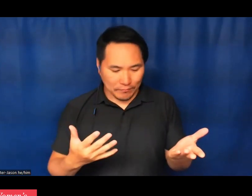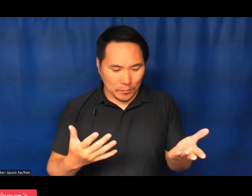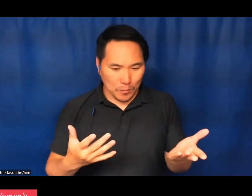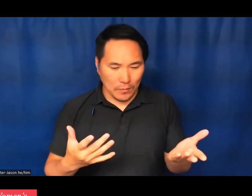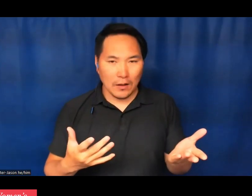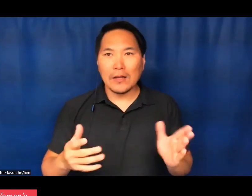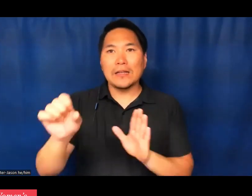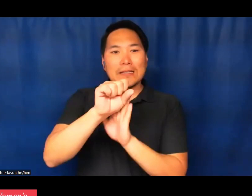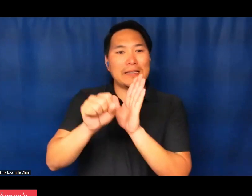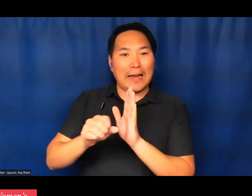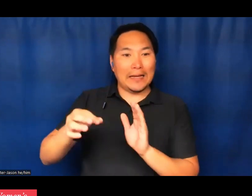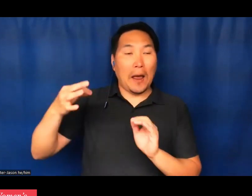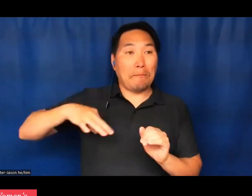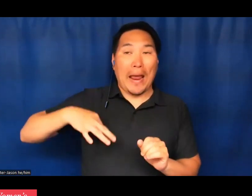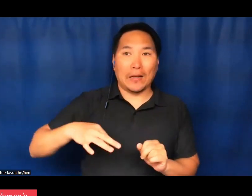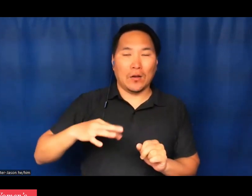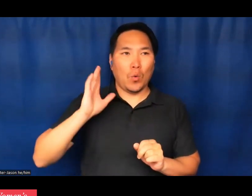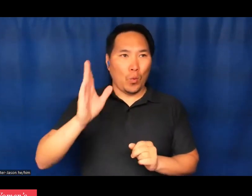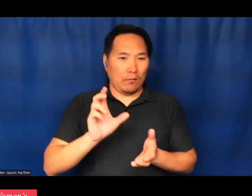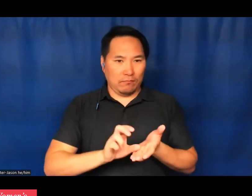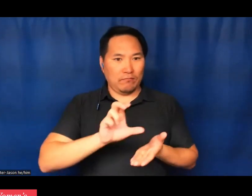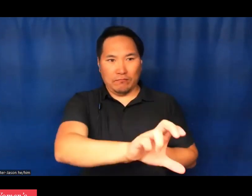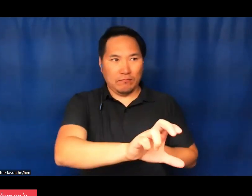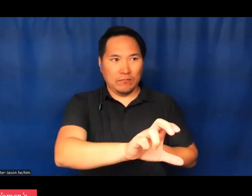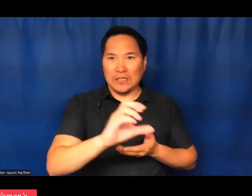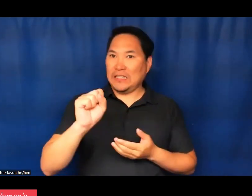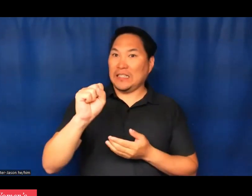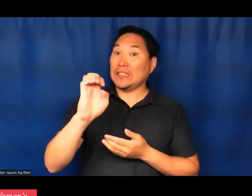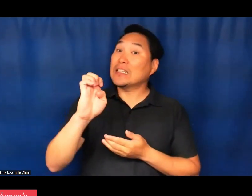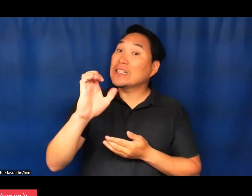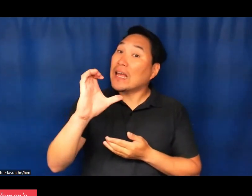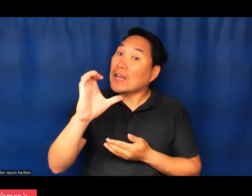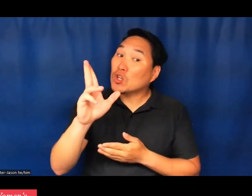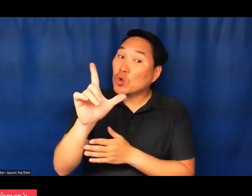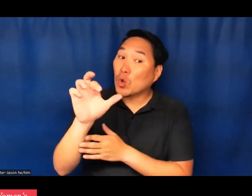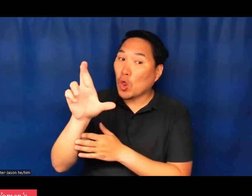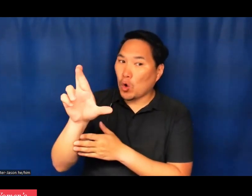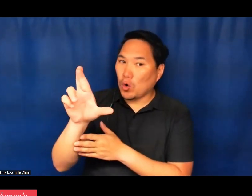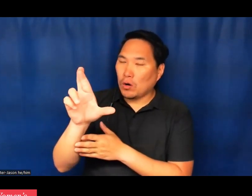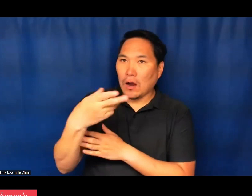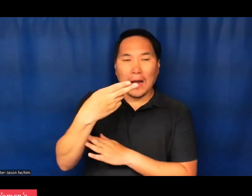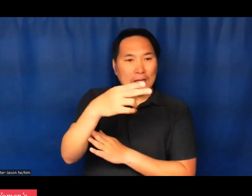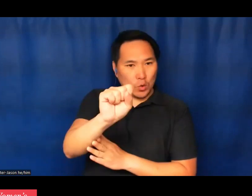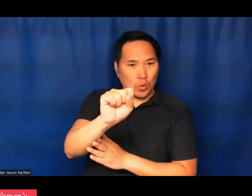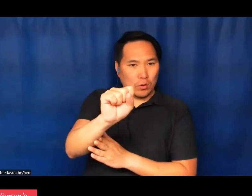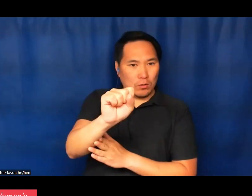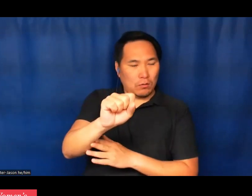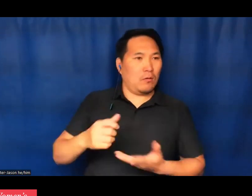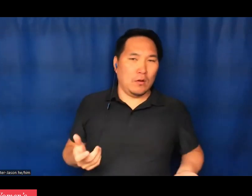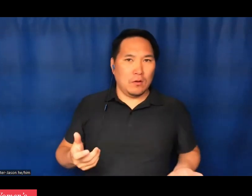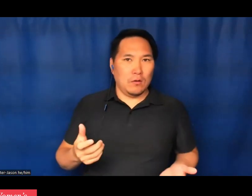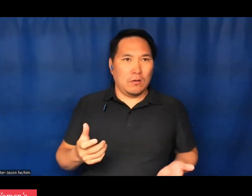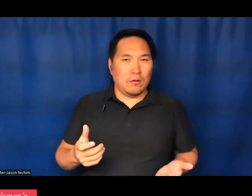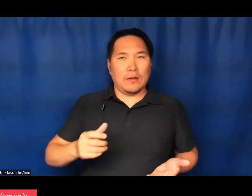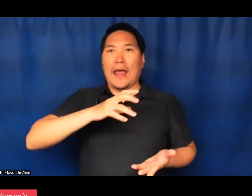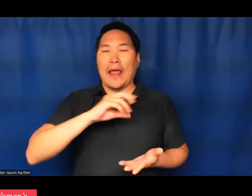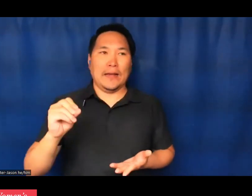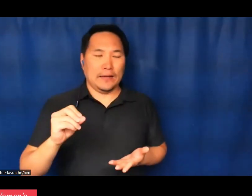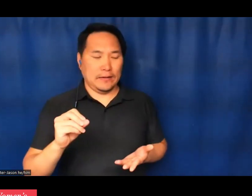State of Maine is going to fund secular high schools, it also had to fund religious high